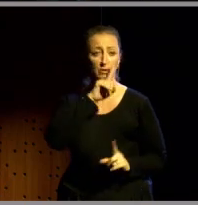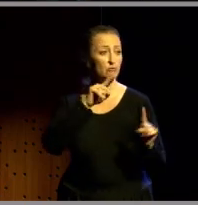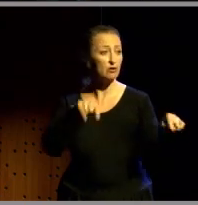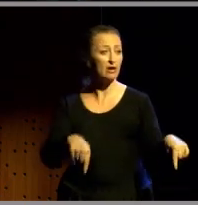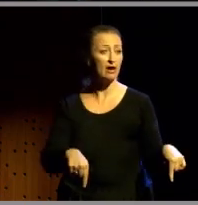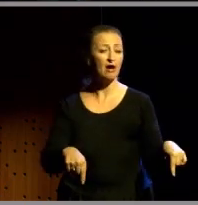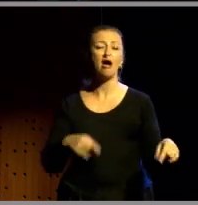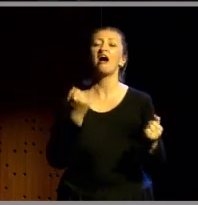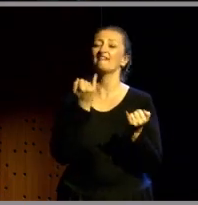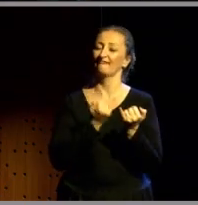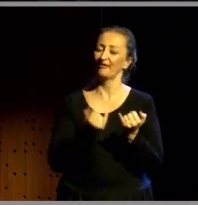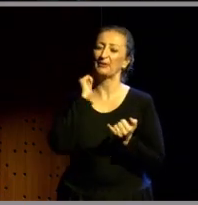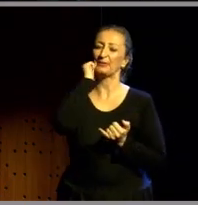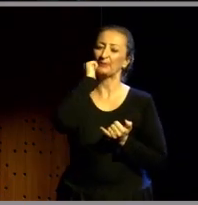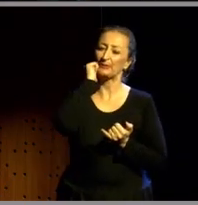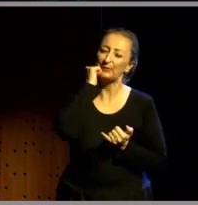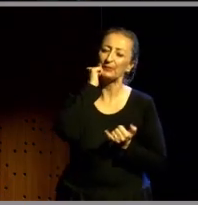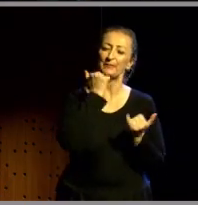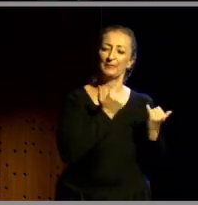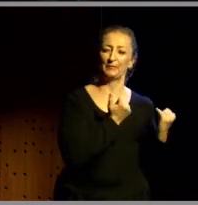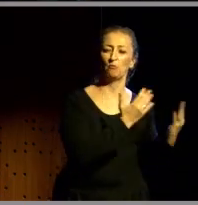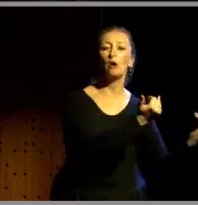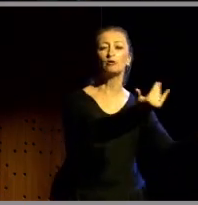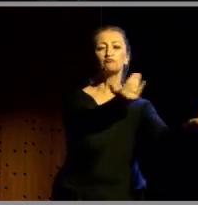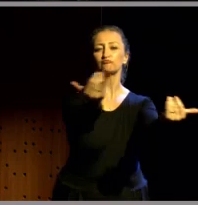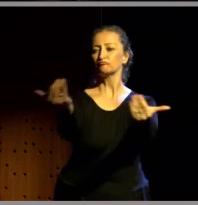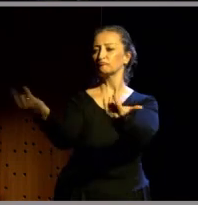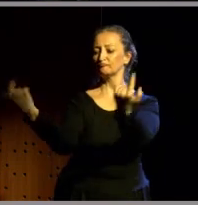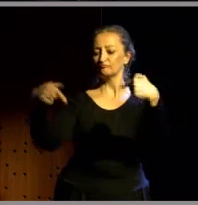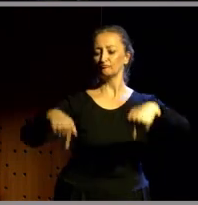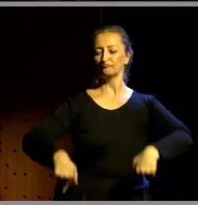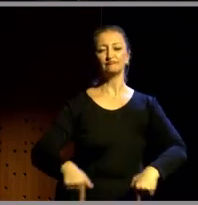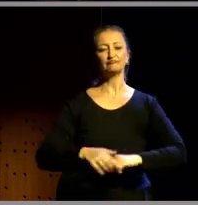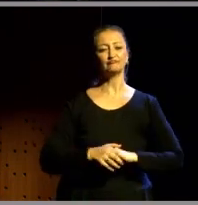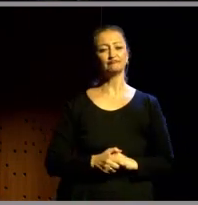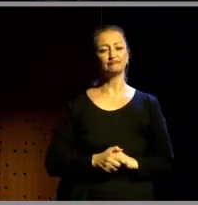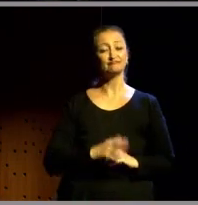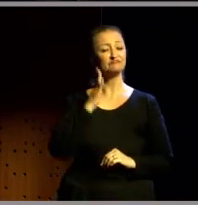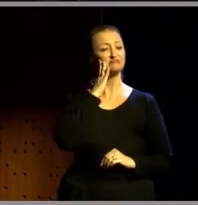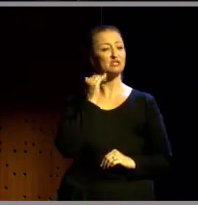a very warm and sincere welcome to you, to Gadigal. No matter where you've come from,